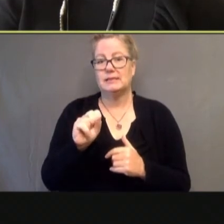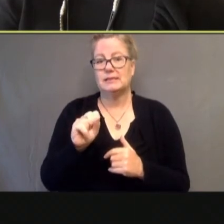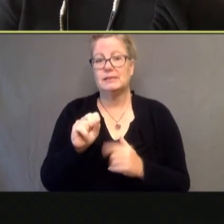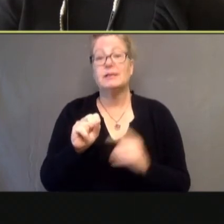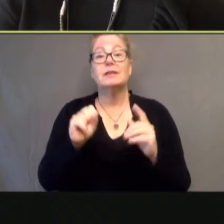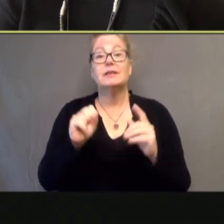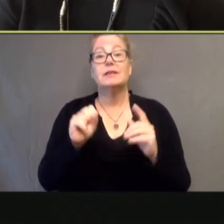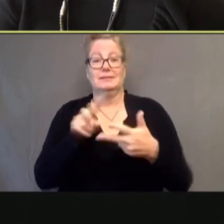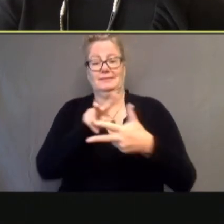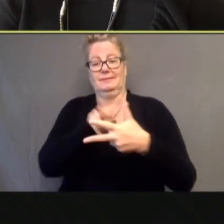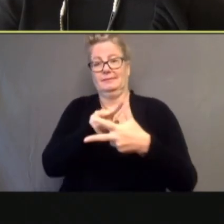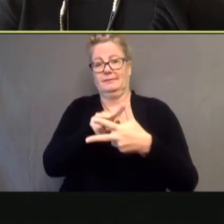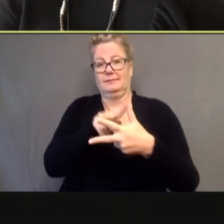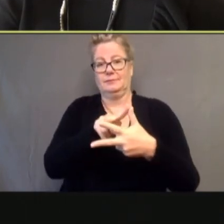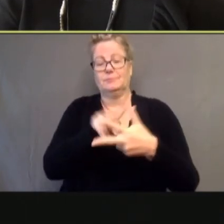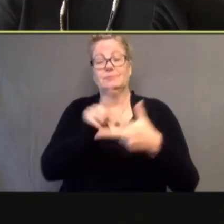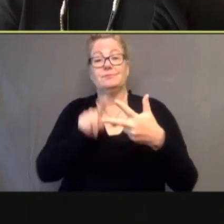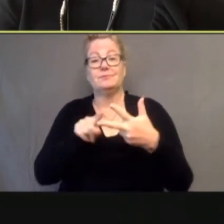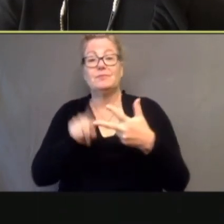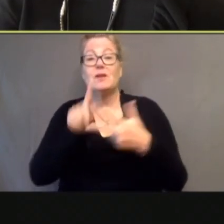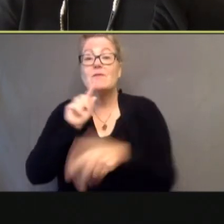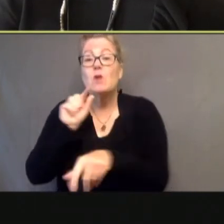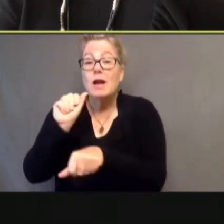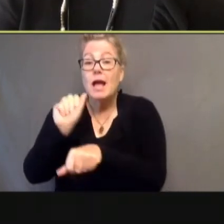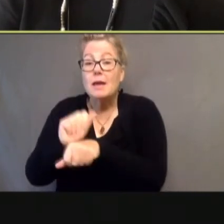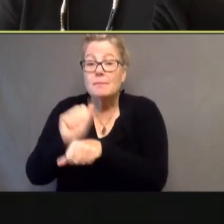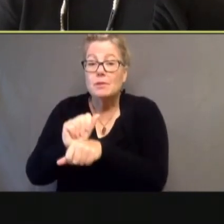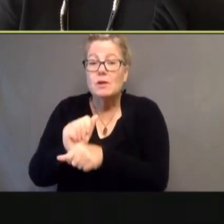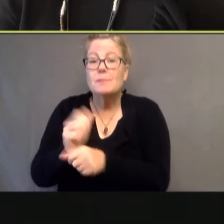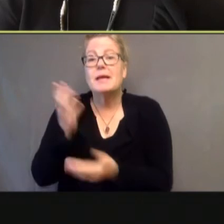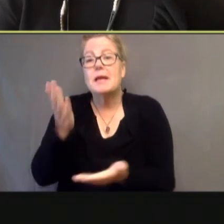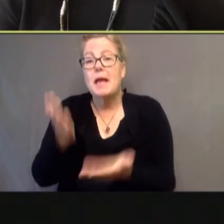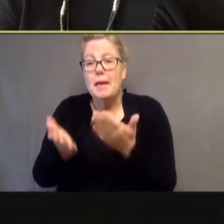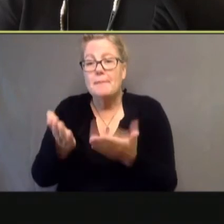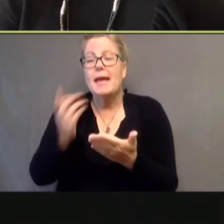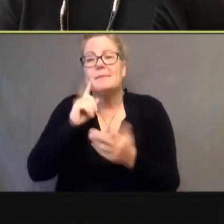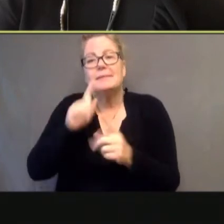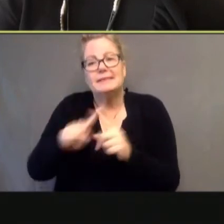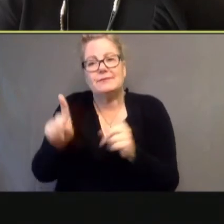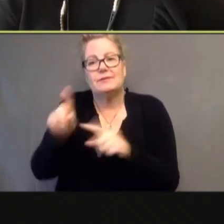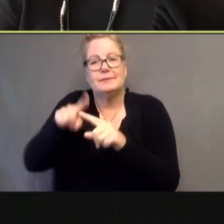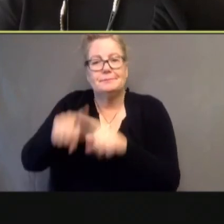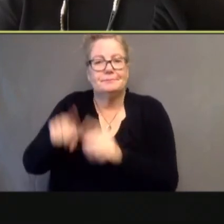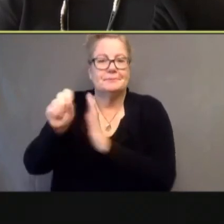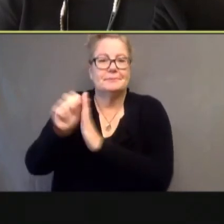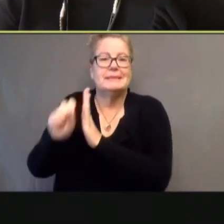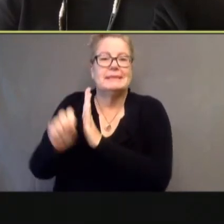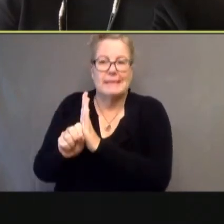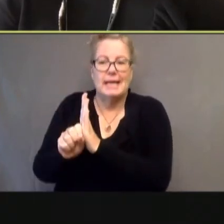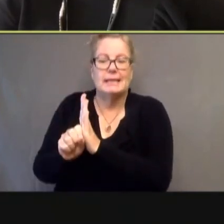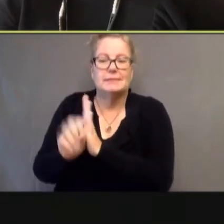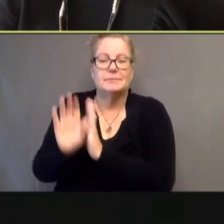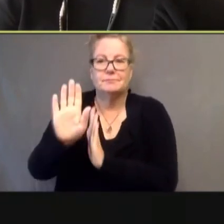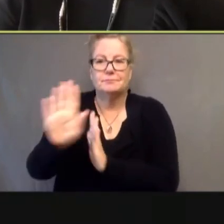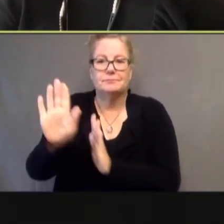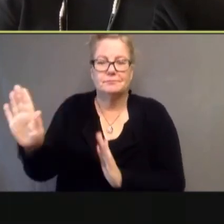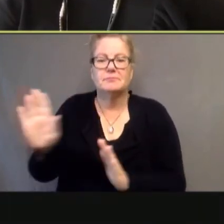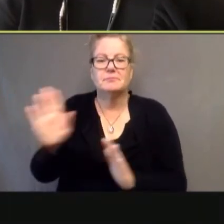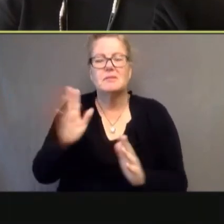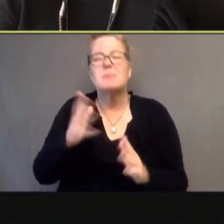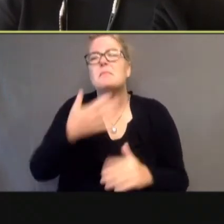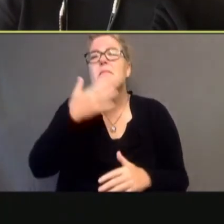your state has a similar agency, then it extends to 300 days, but still go by 180 days per